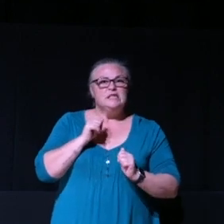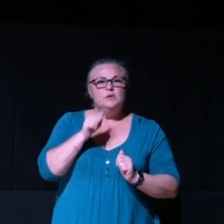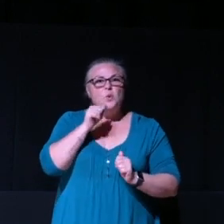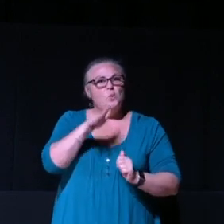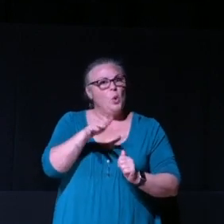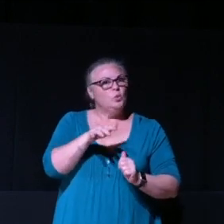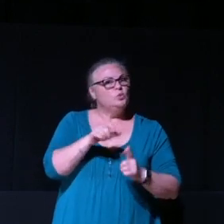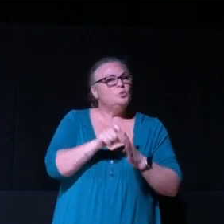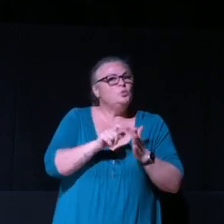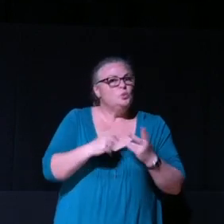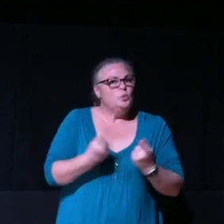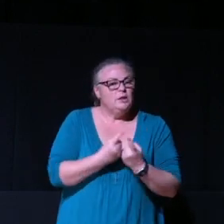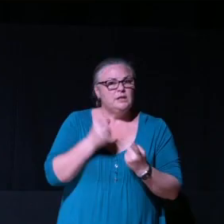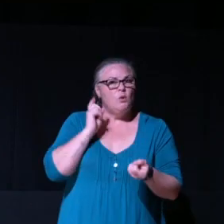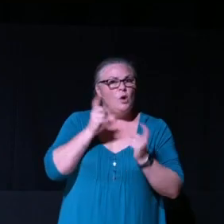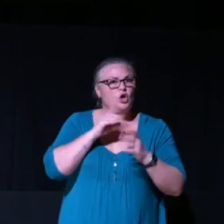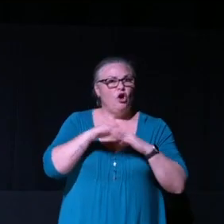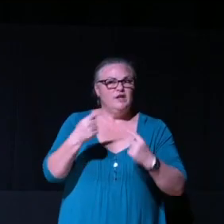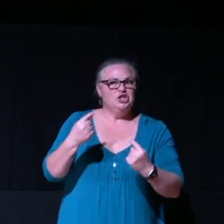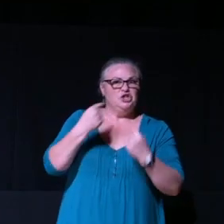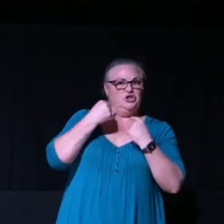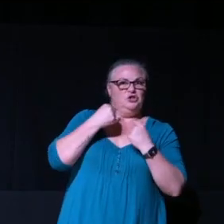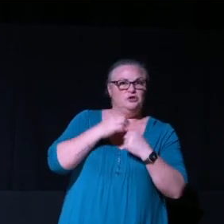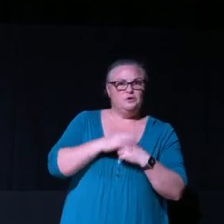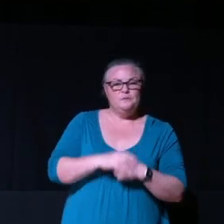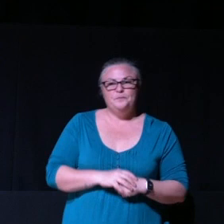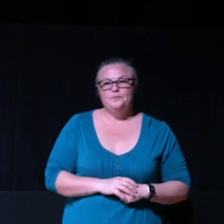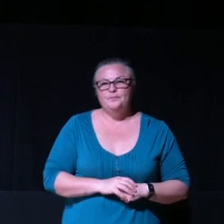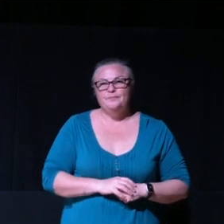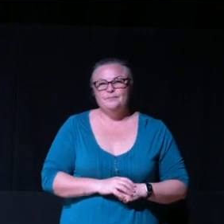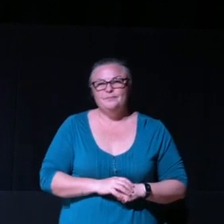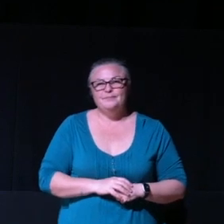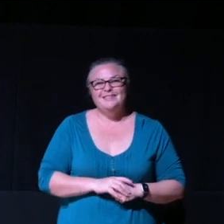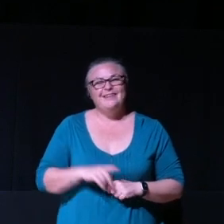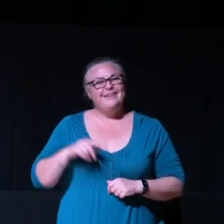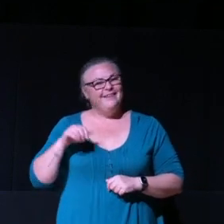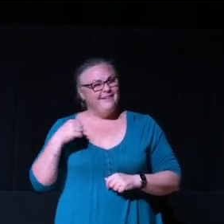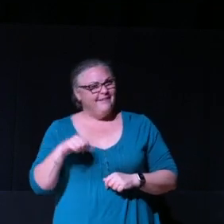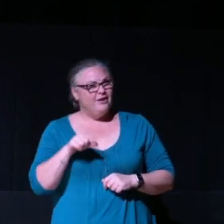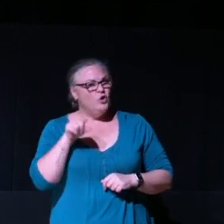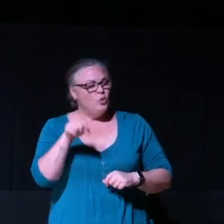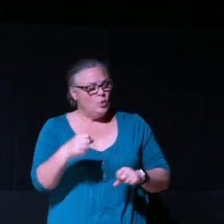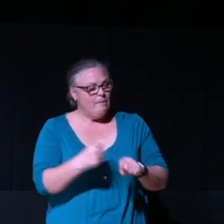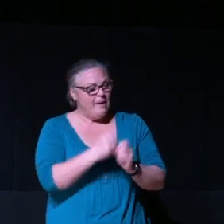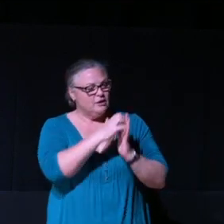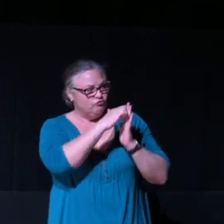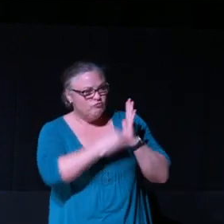But writing a play called Sensor, you're making a comment yourself about how you're feeling about the culture around you.